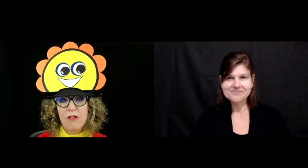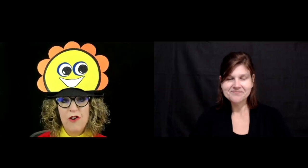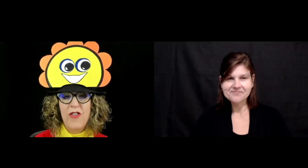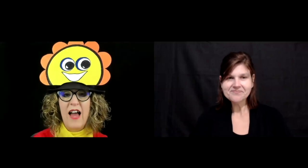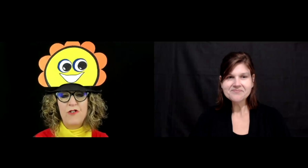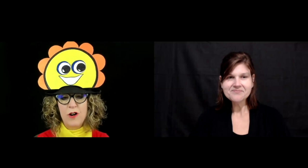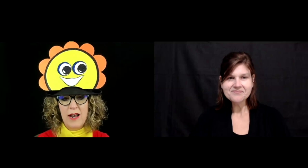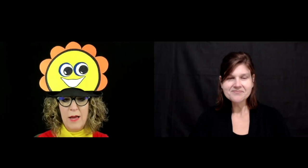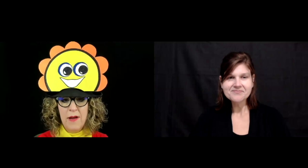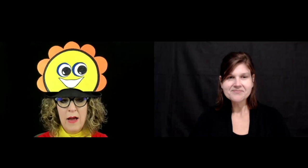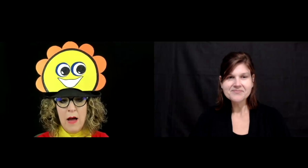It's easier to show the actual clip,